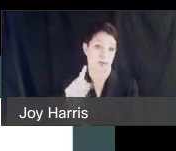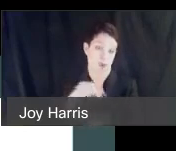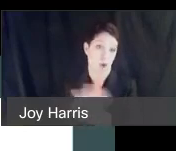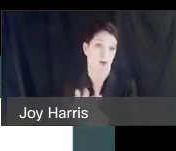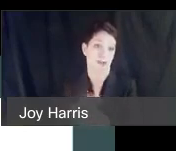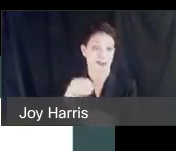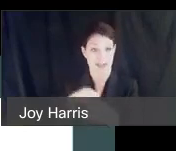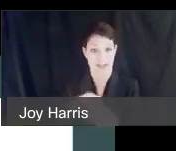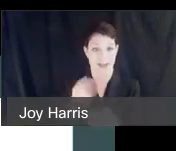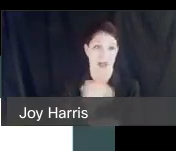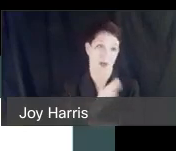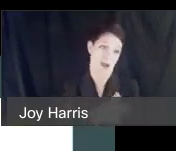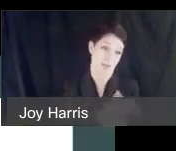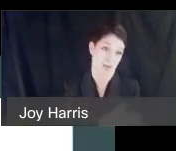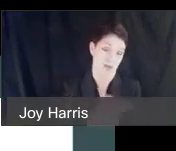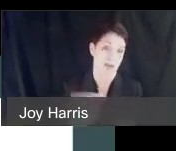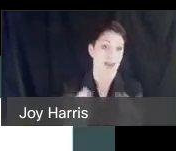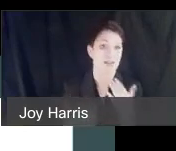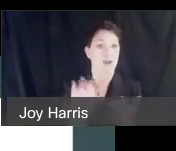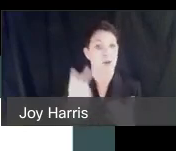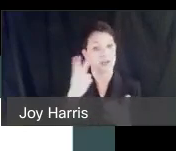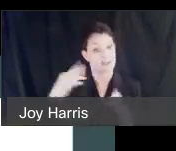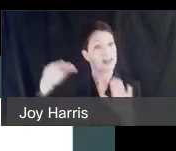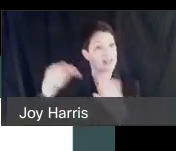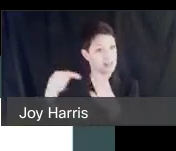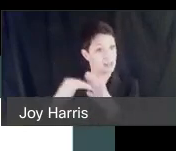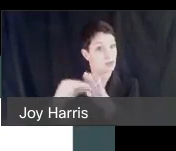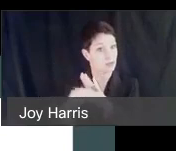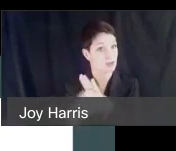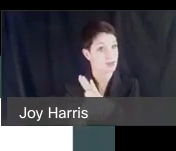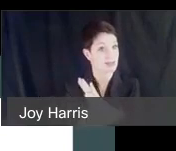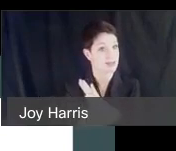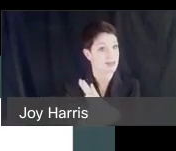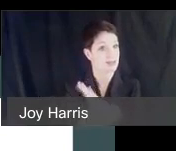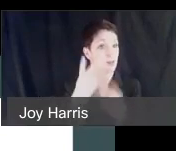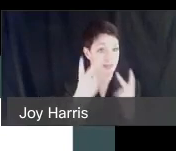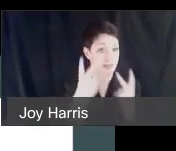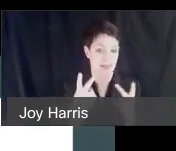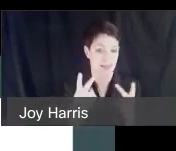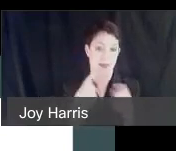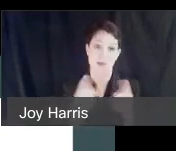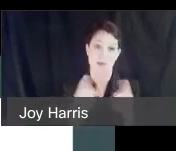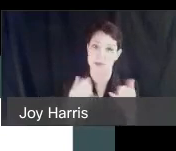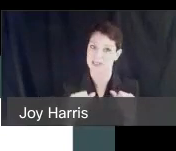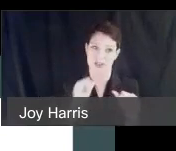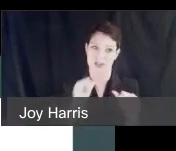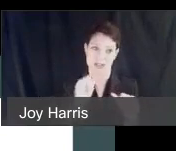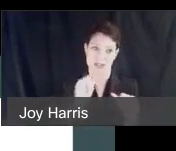even though we're seeing a nice decrease here, we certainly nowhere near to where we were even just